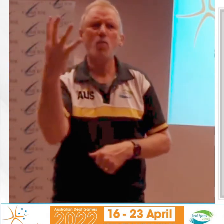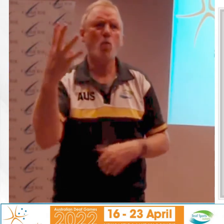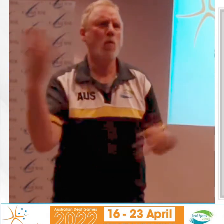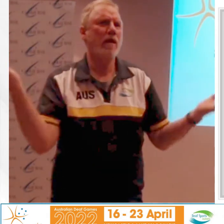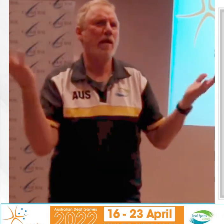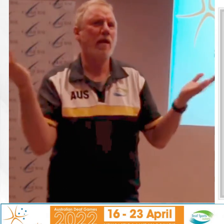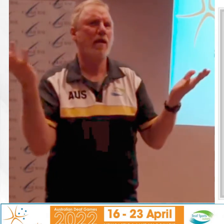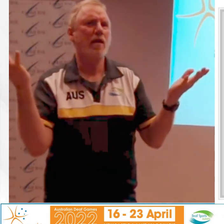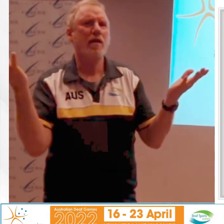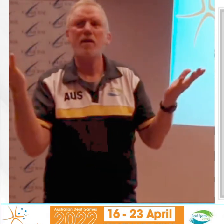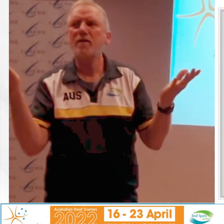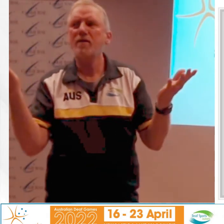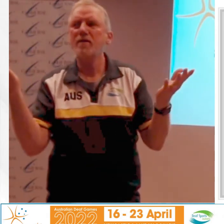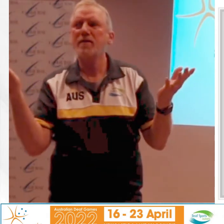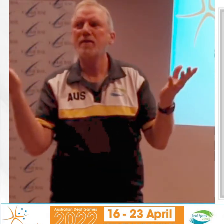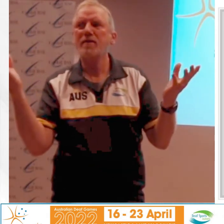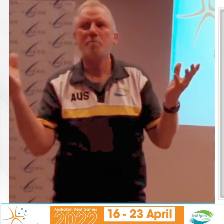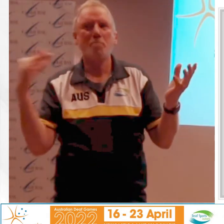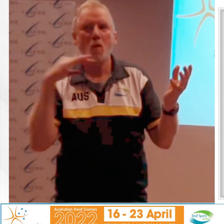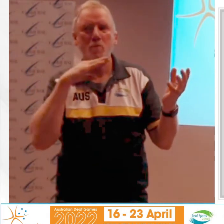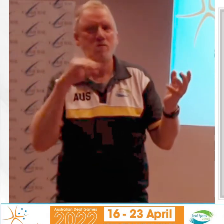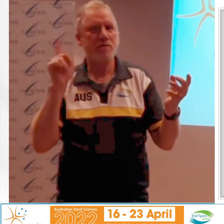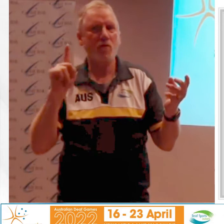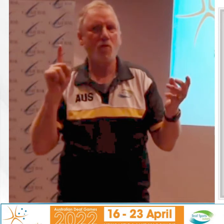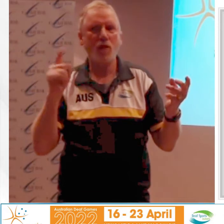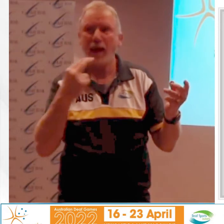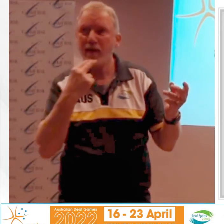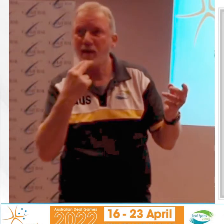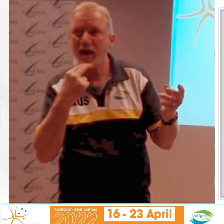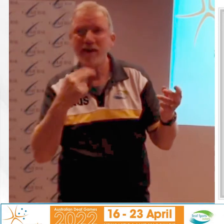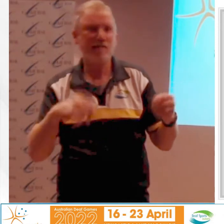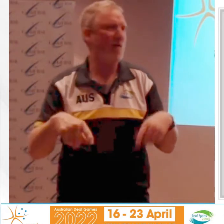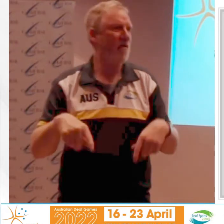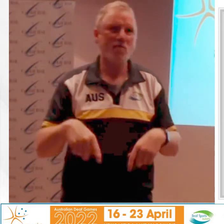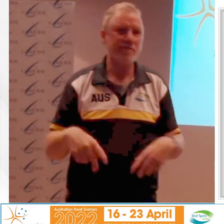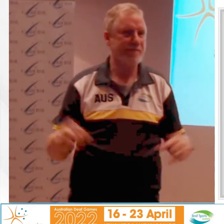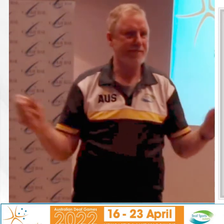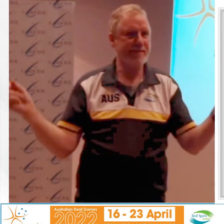where were the games in 1964 does anyone in the room know Melbourne Adelaide you